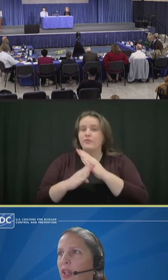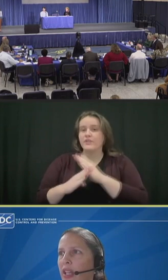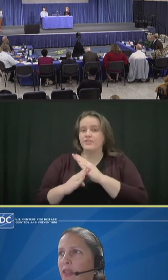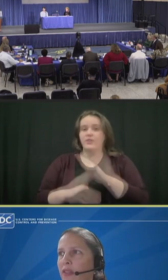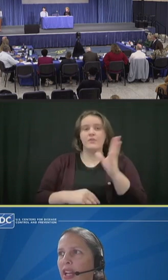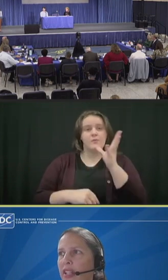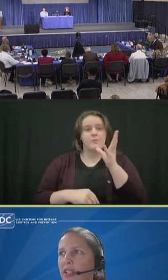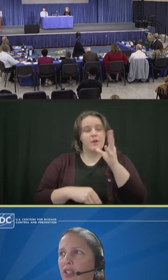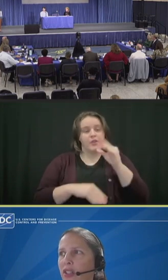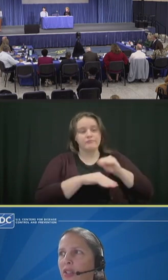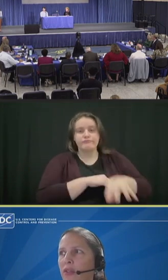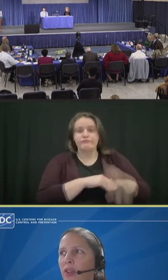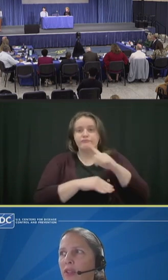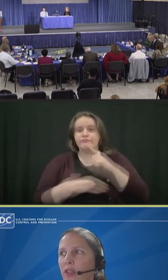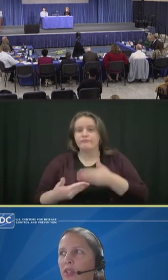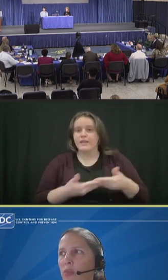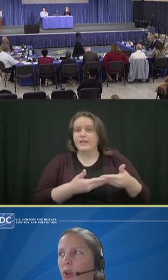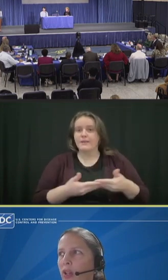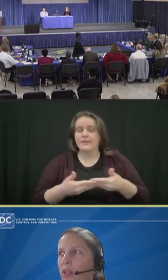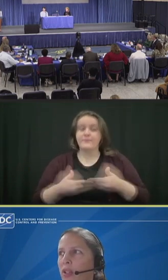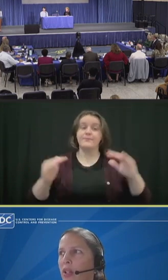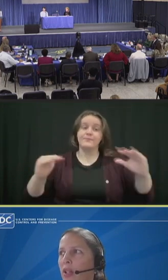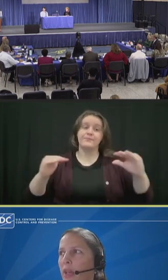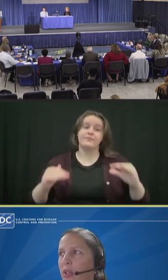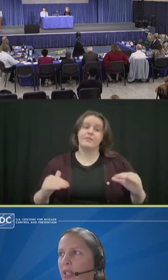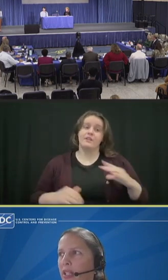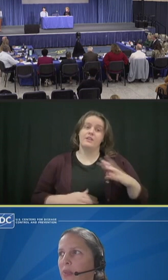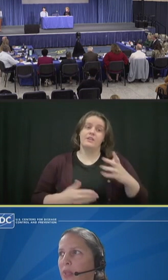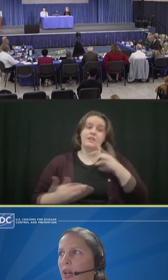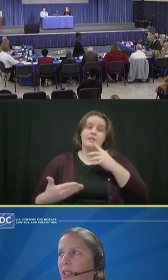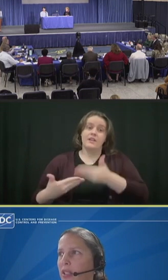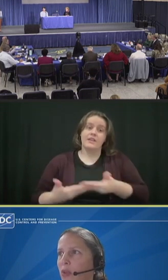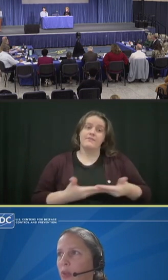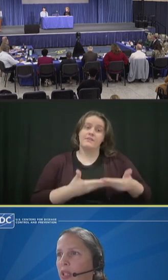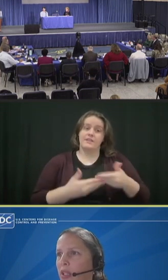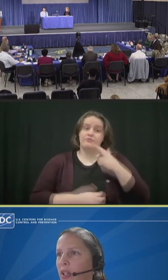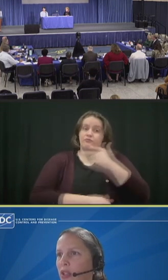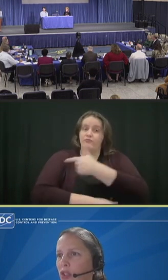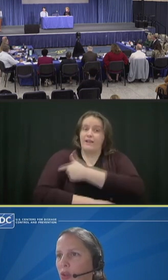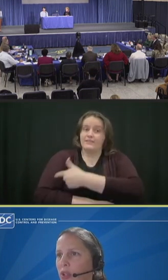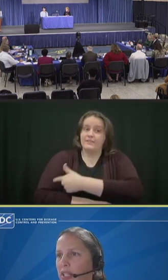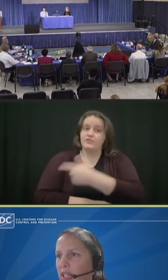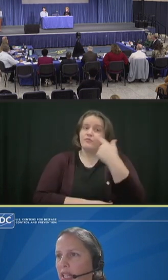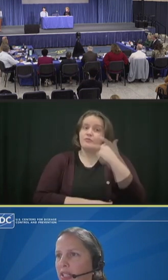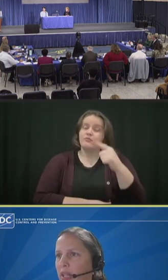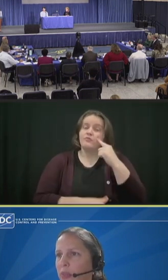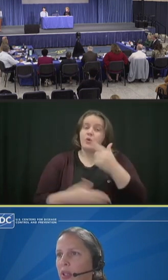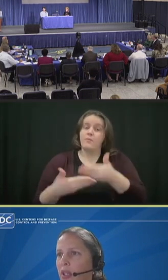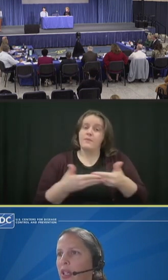Infant vaccination for infants born to hepatitis B-positive women is shown as the next step.